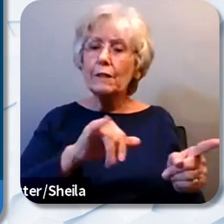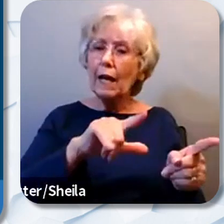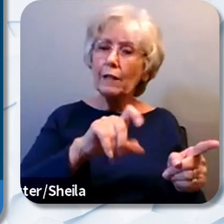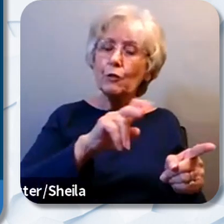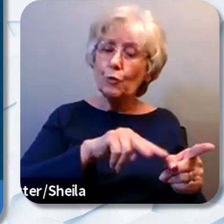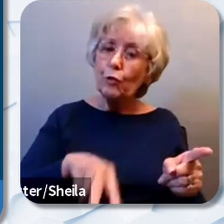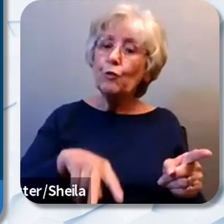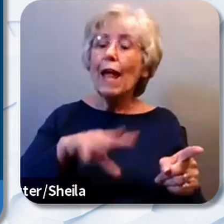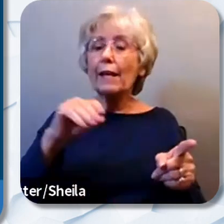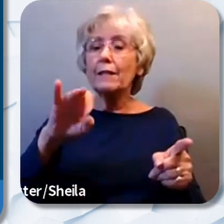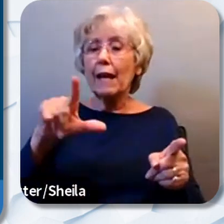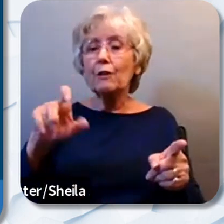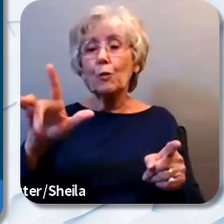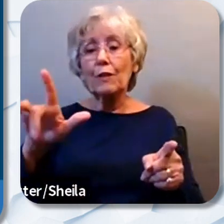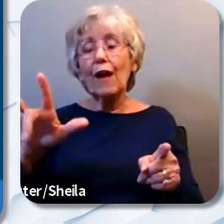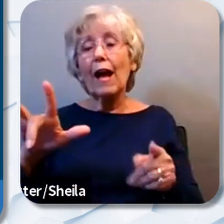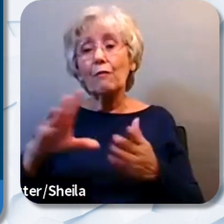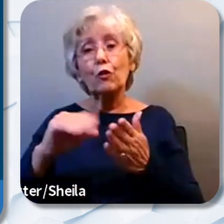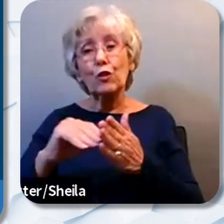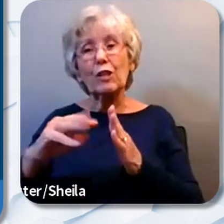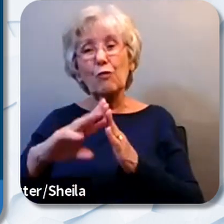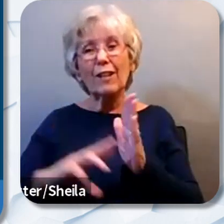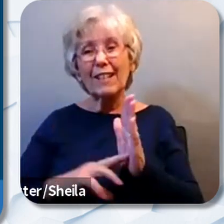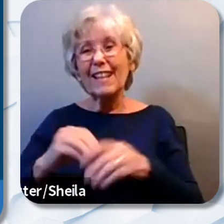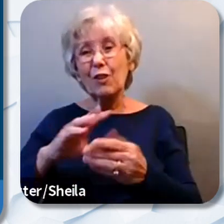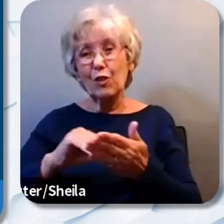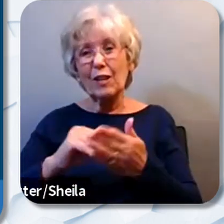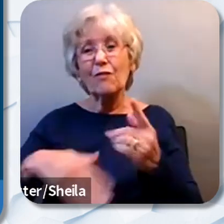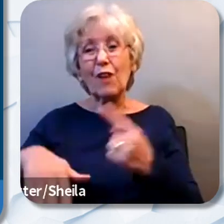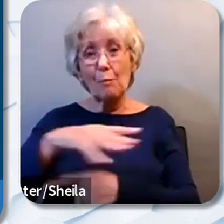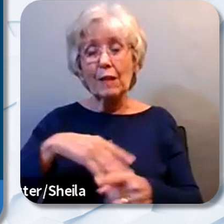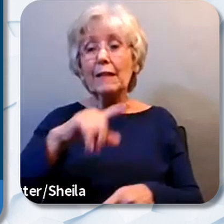in our tk learning environments. Are tk learning environments do D RDP